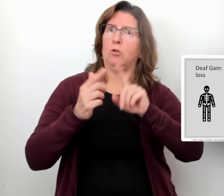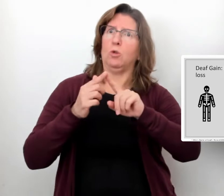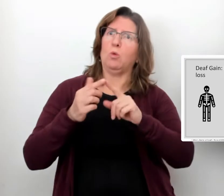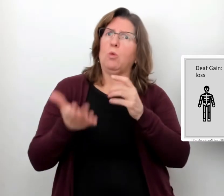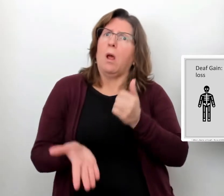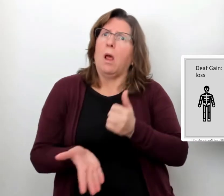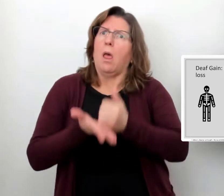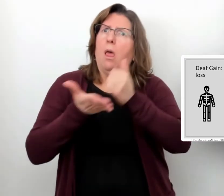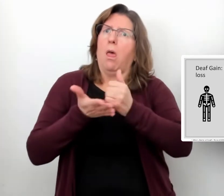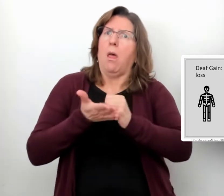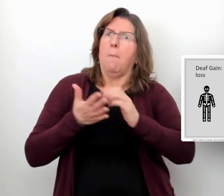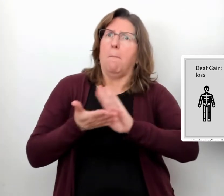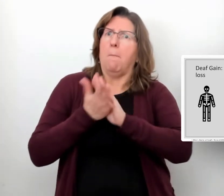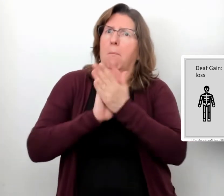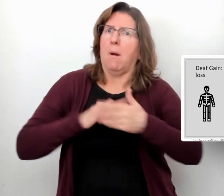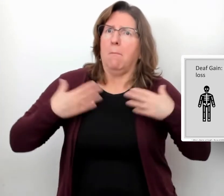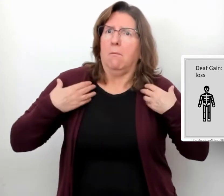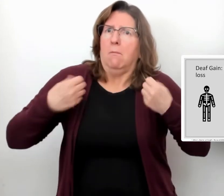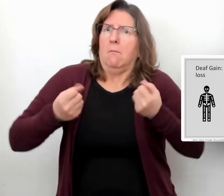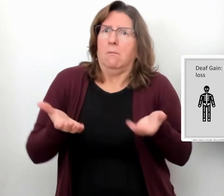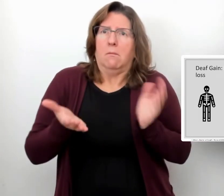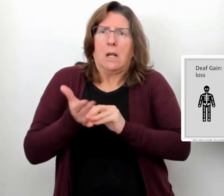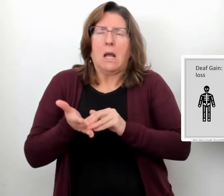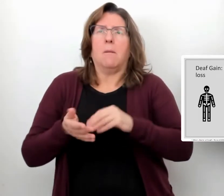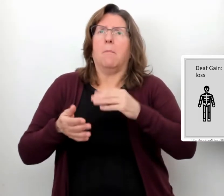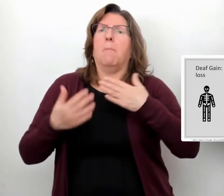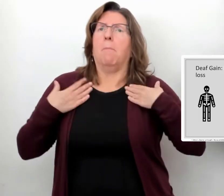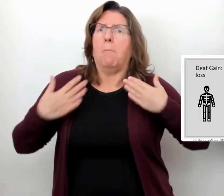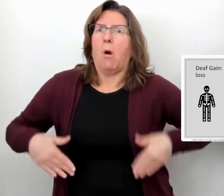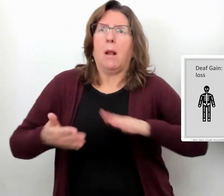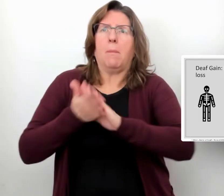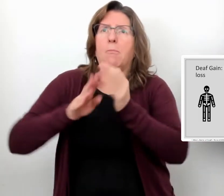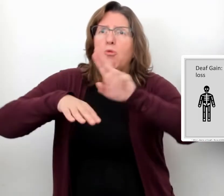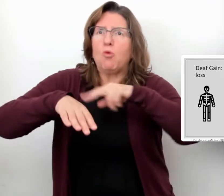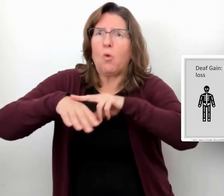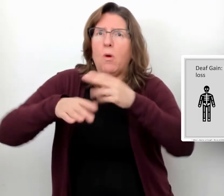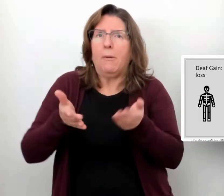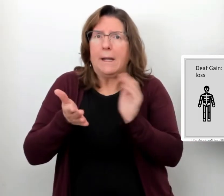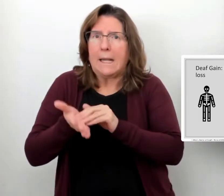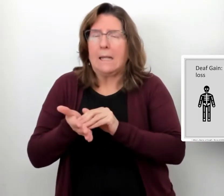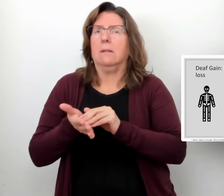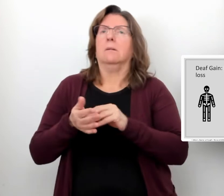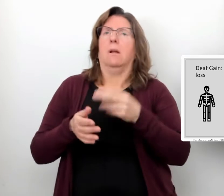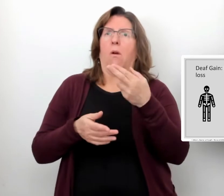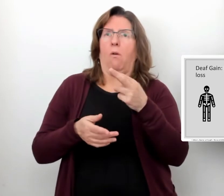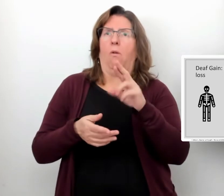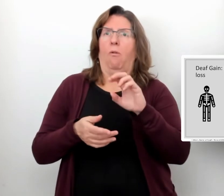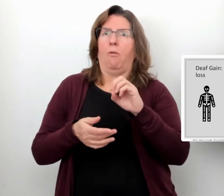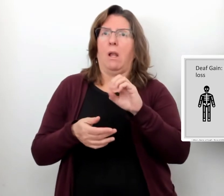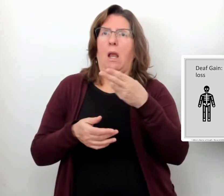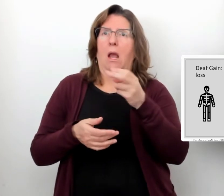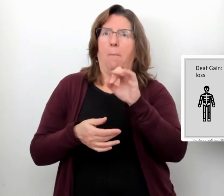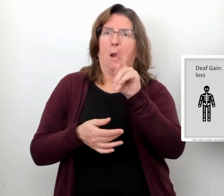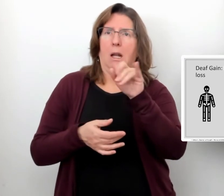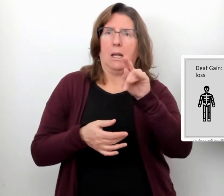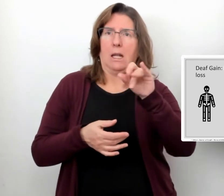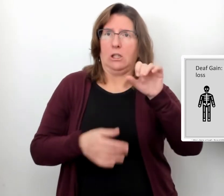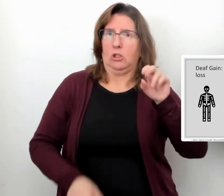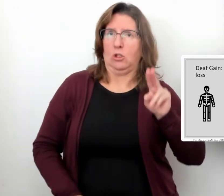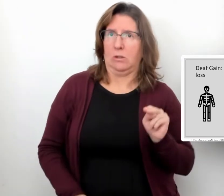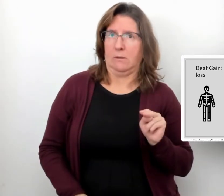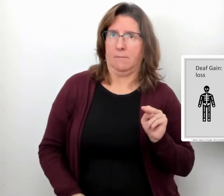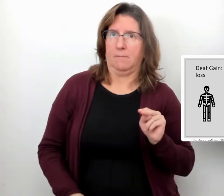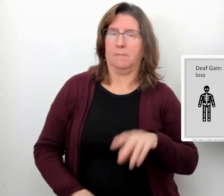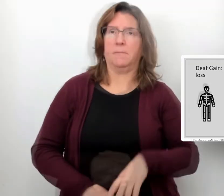Rehabilitation's focus is on returning the body to the standard of normal.